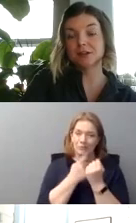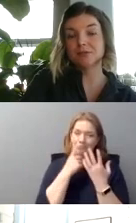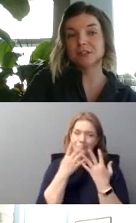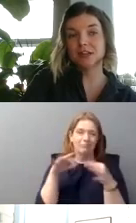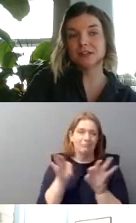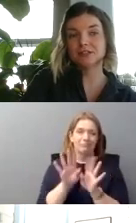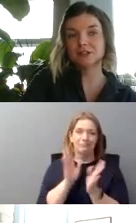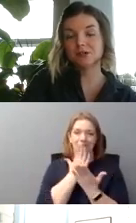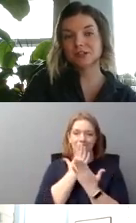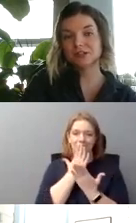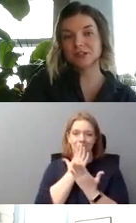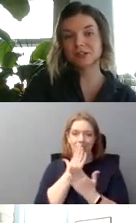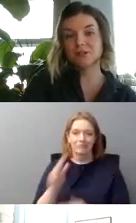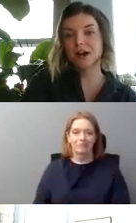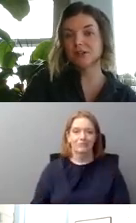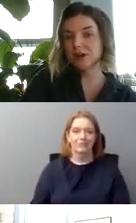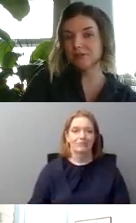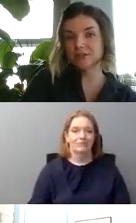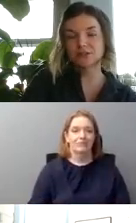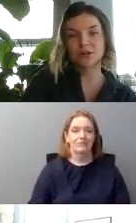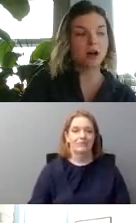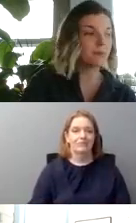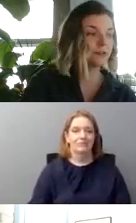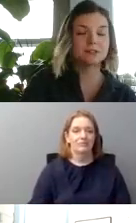and if we didn't answer your question or how you have additional comments,